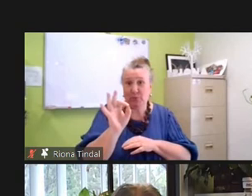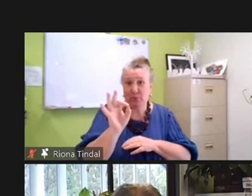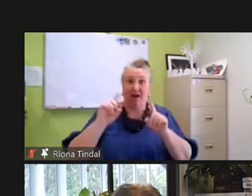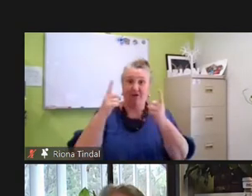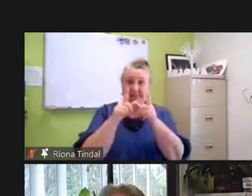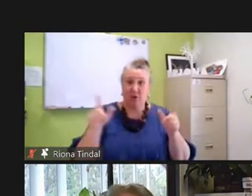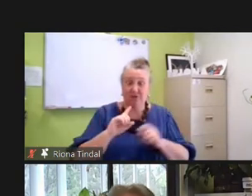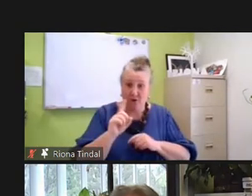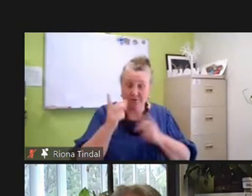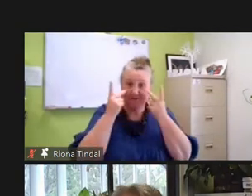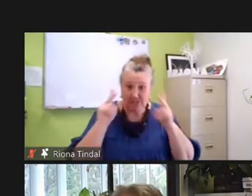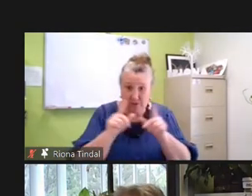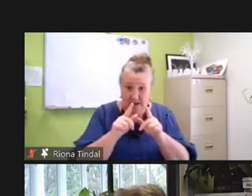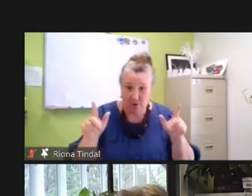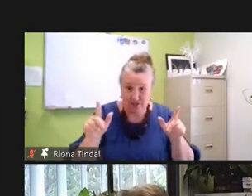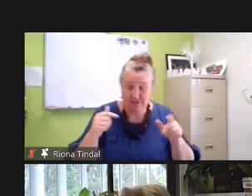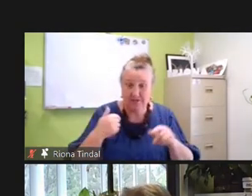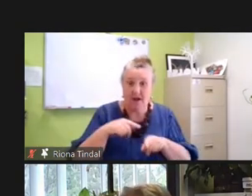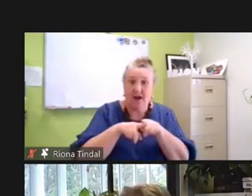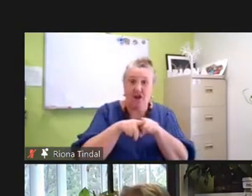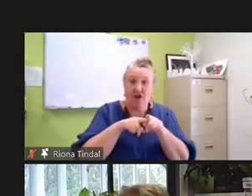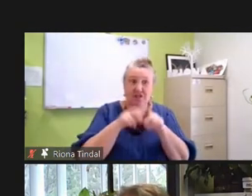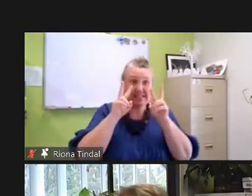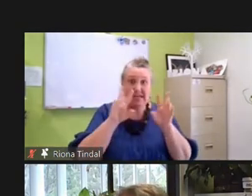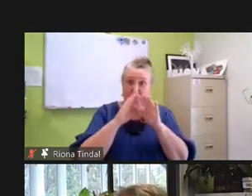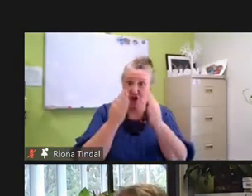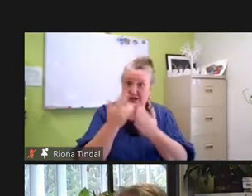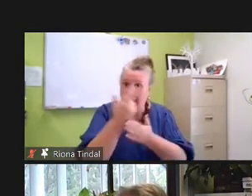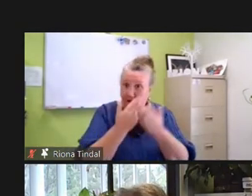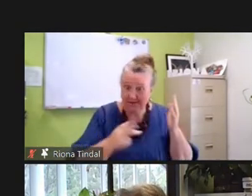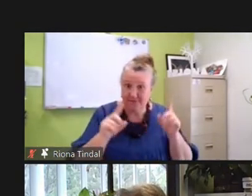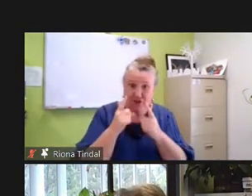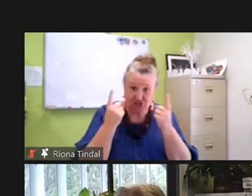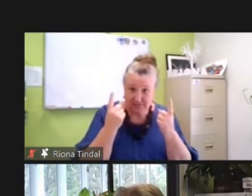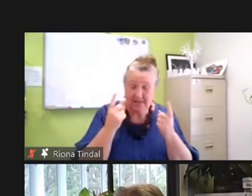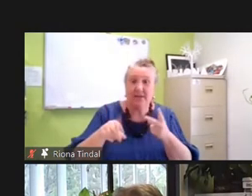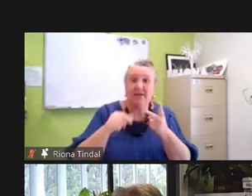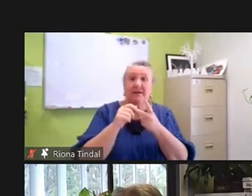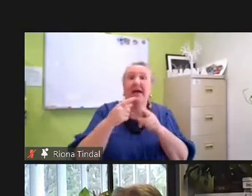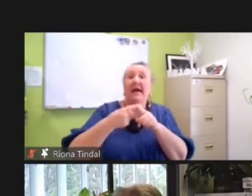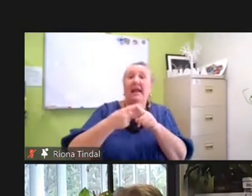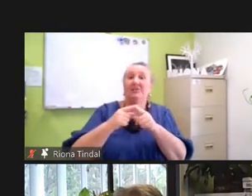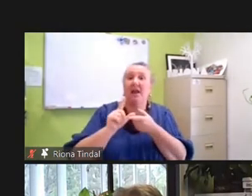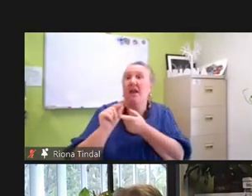My first language is not Auslan. My first language is a visual language, looking at the world through